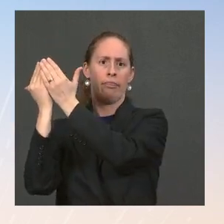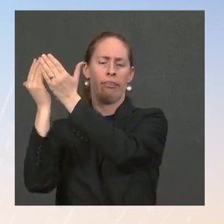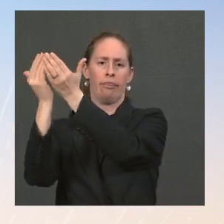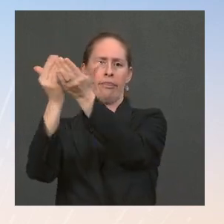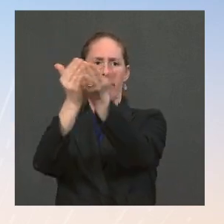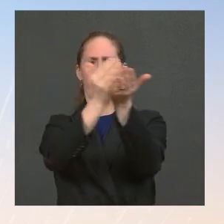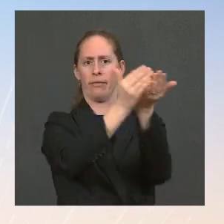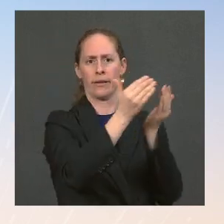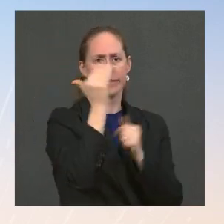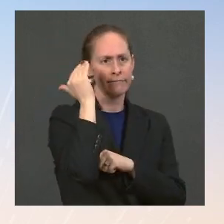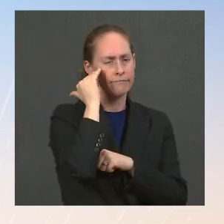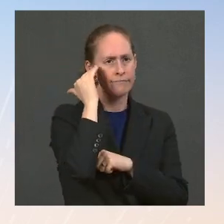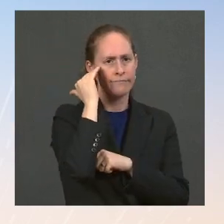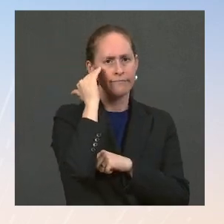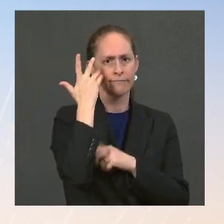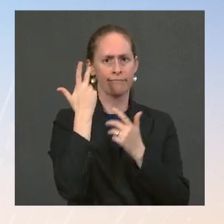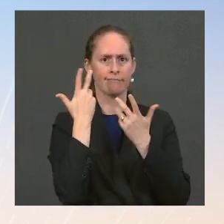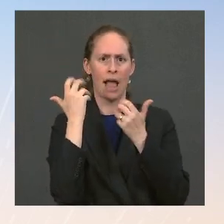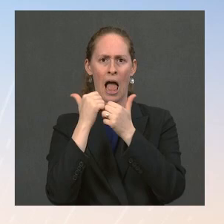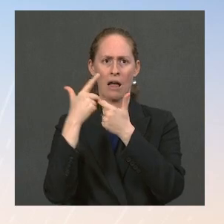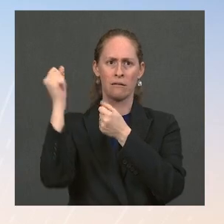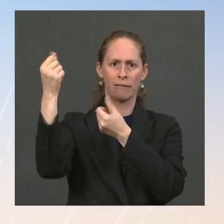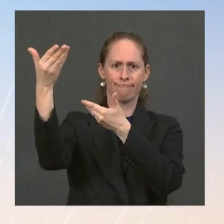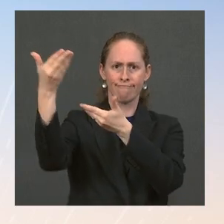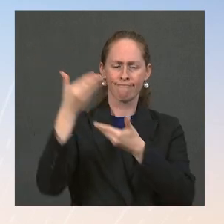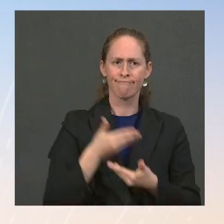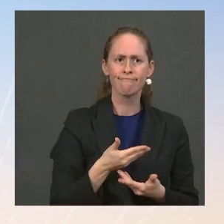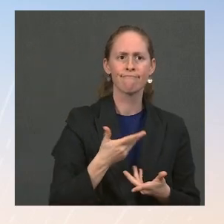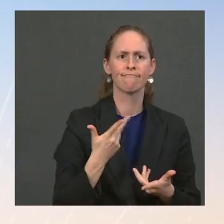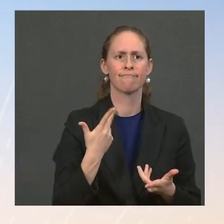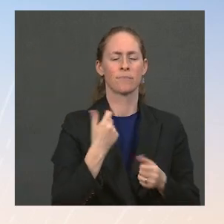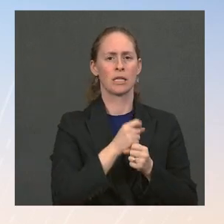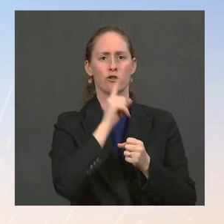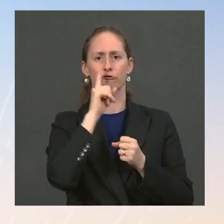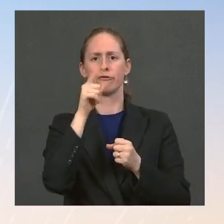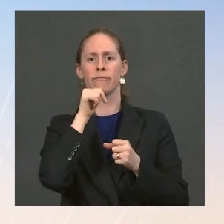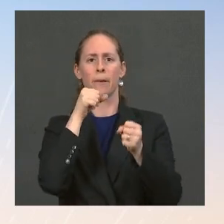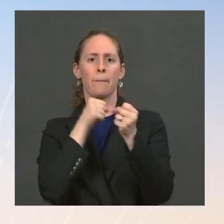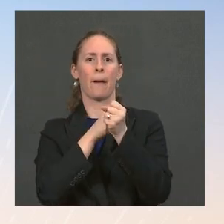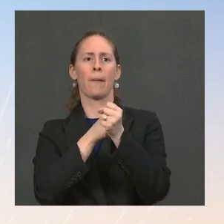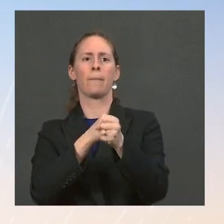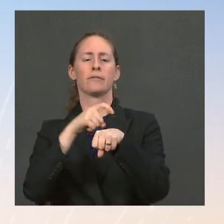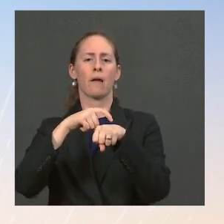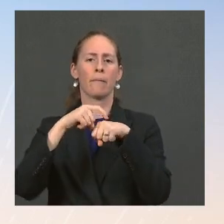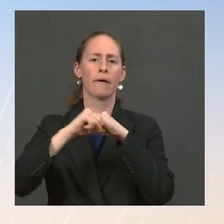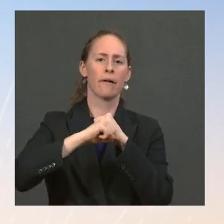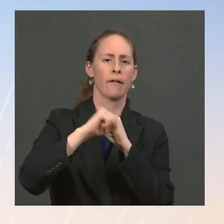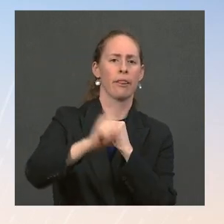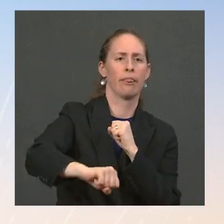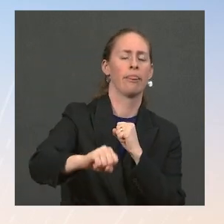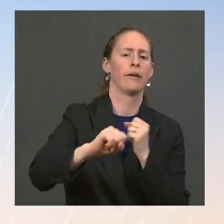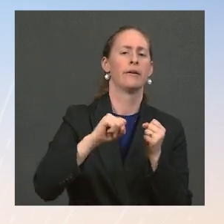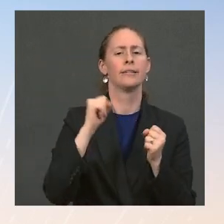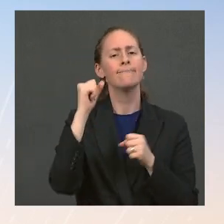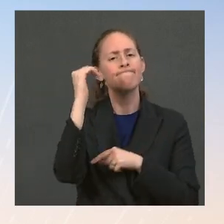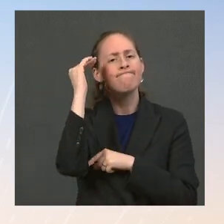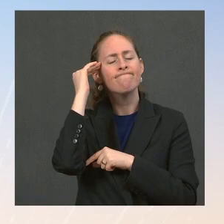and ensuring there aren't the delays that I think you all have reported on in a range of ways. And John Porcari is somebody who has a great deal of experience,